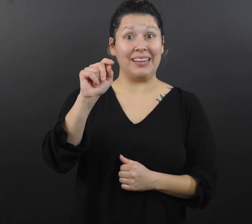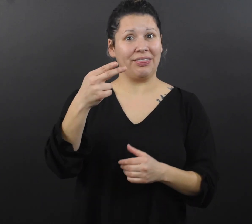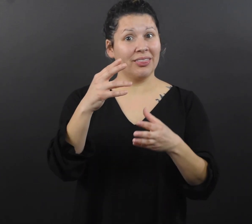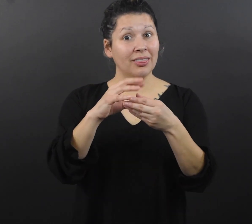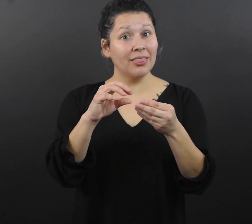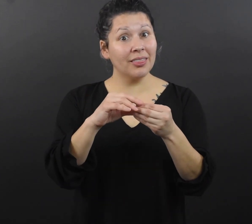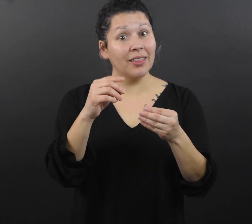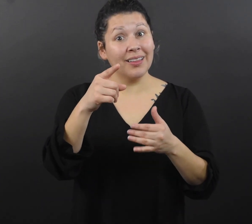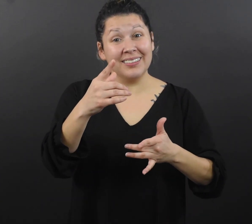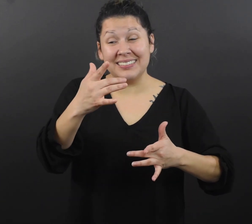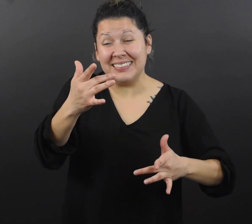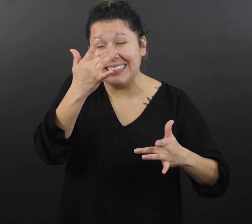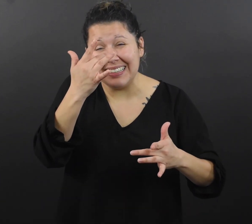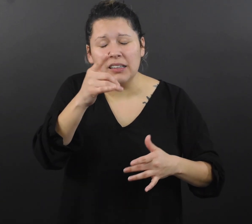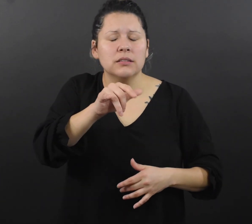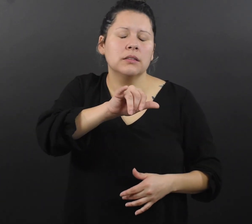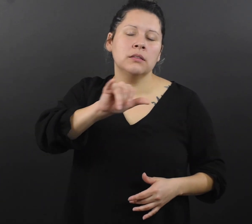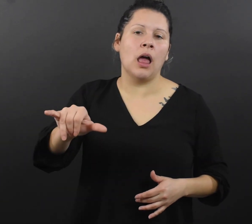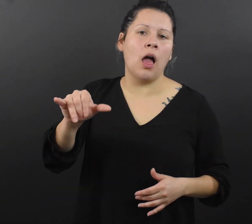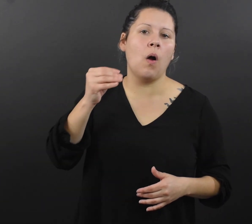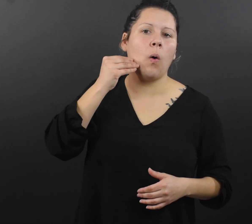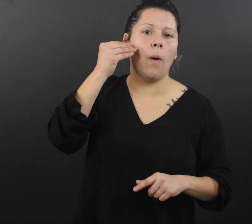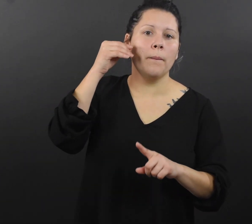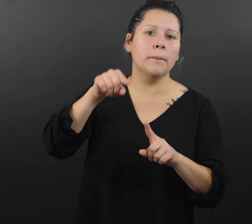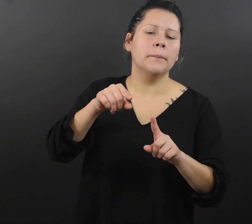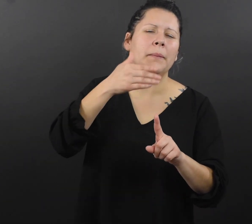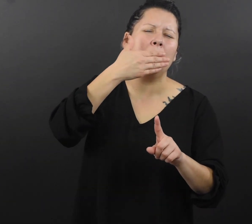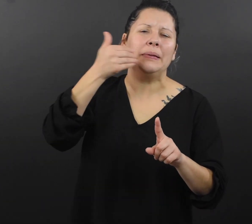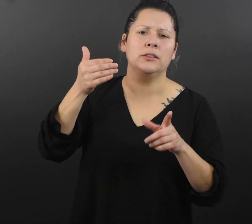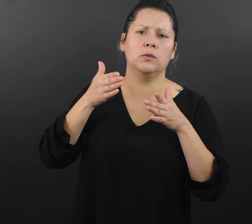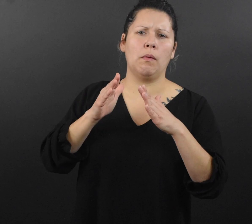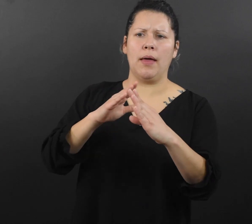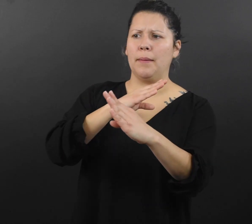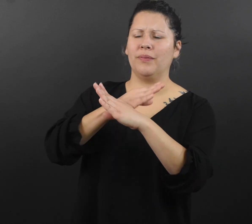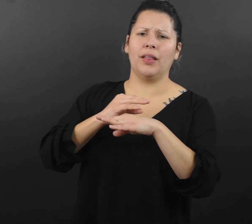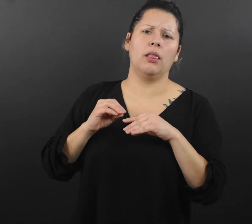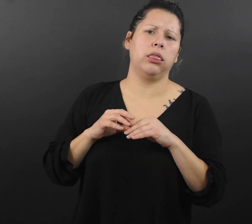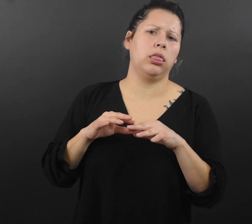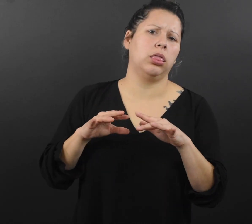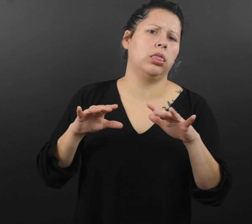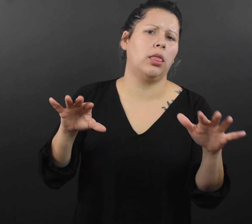“Staying home when you are sick is one of the best ways to prevent spreading flu or COVID or